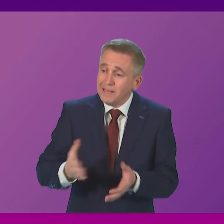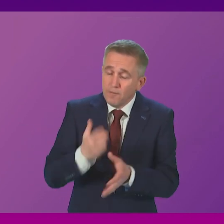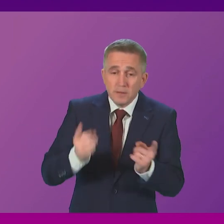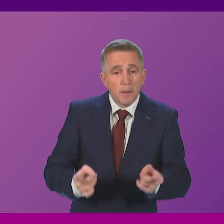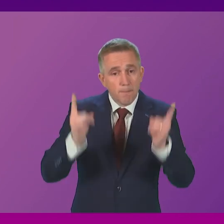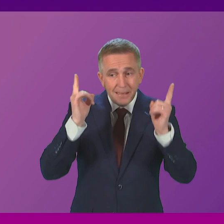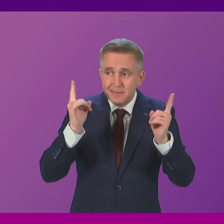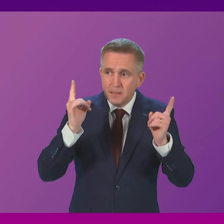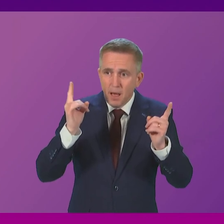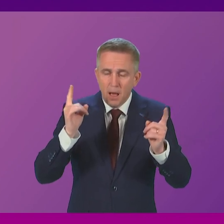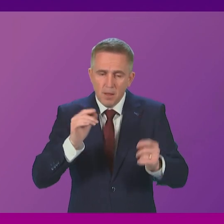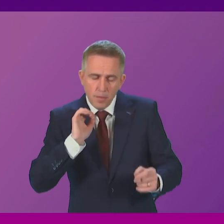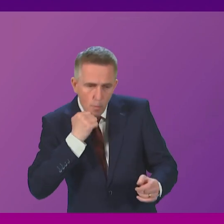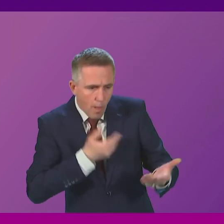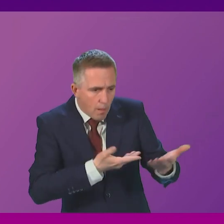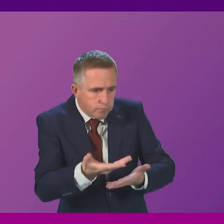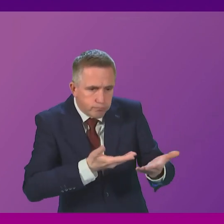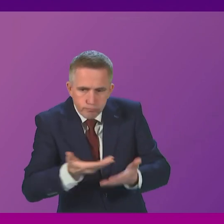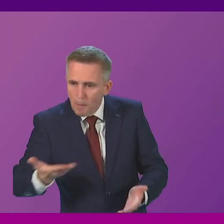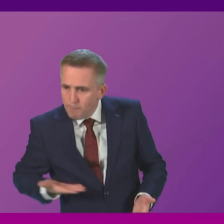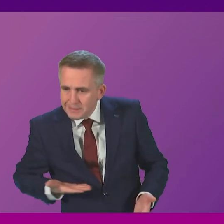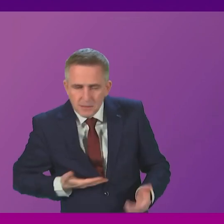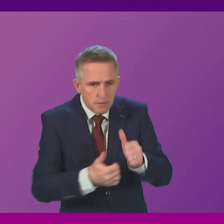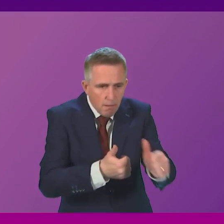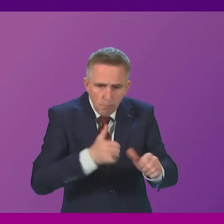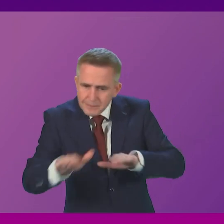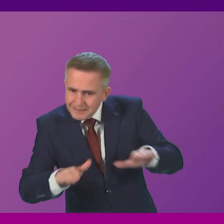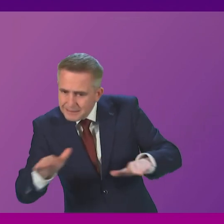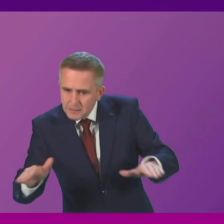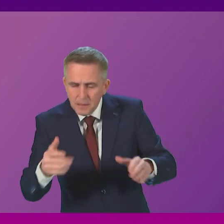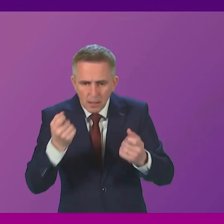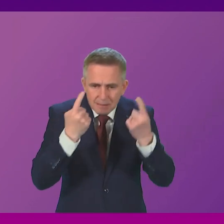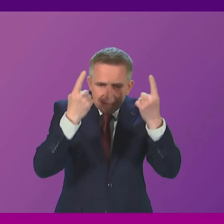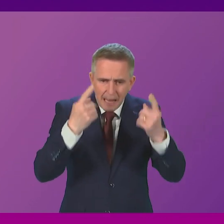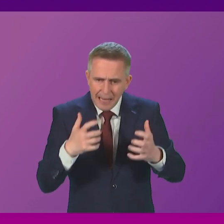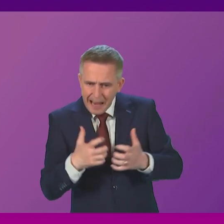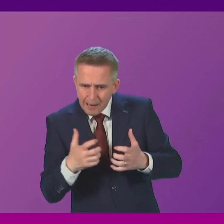across Scotland as they struggle with the cost of living crisis and who is prepared to take action to help.